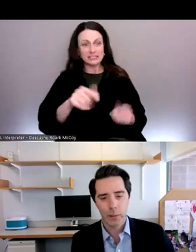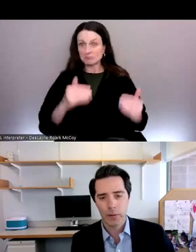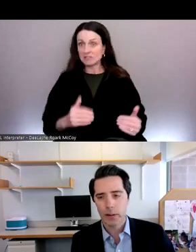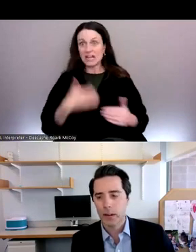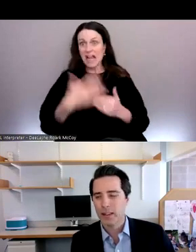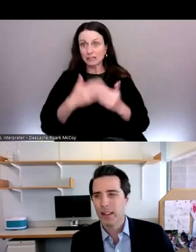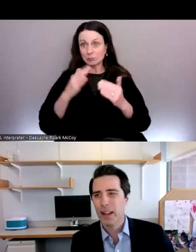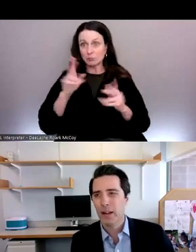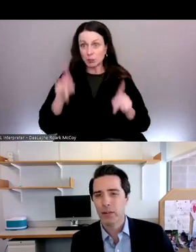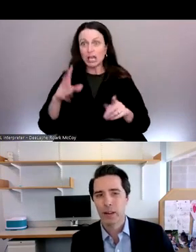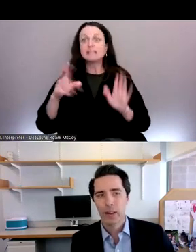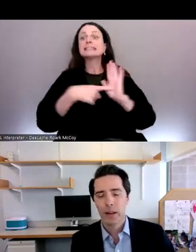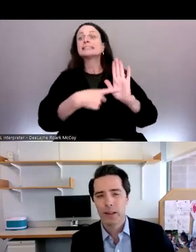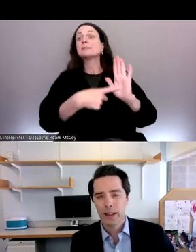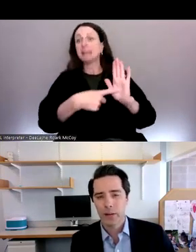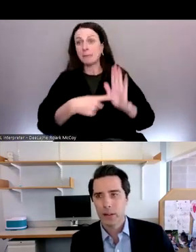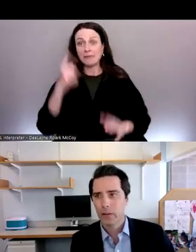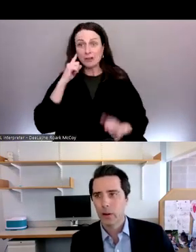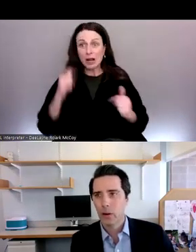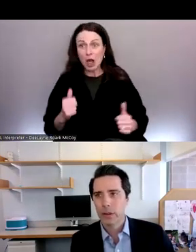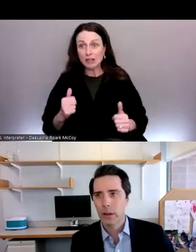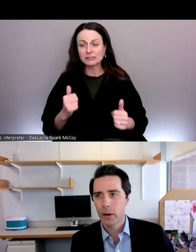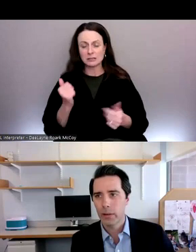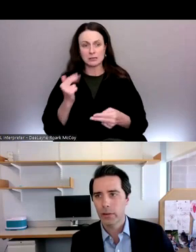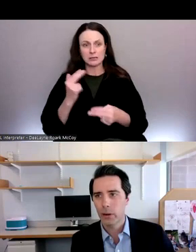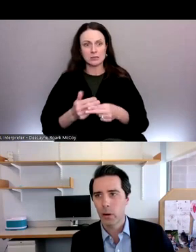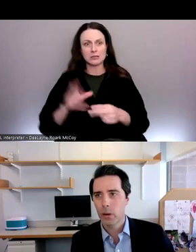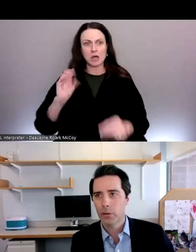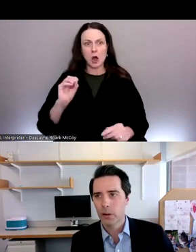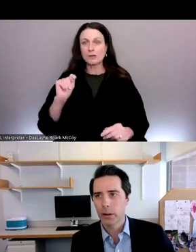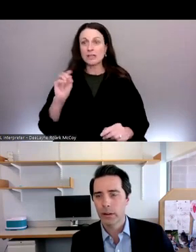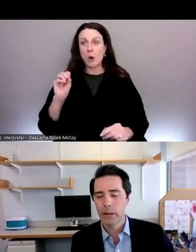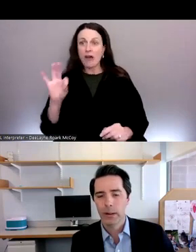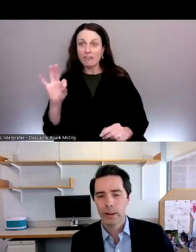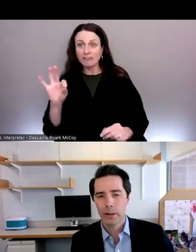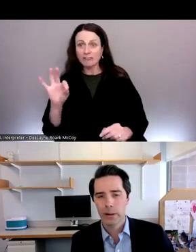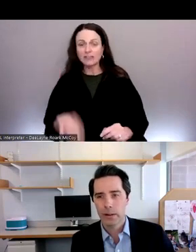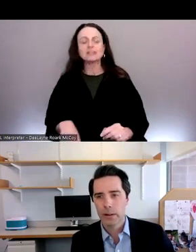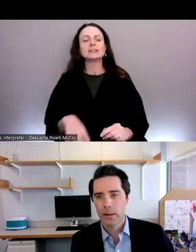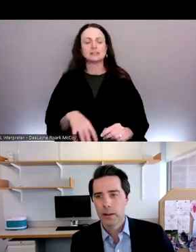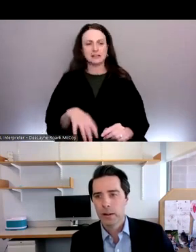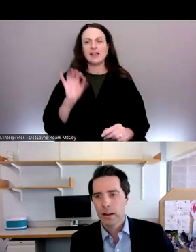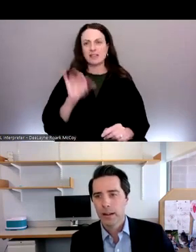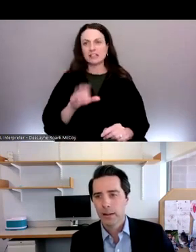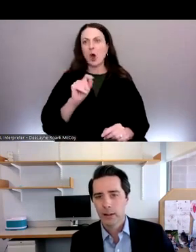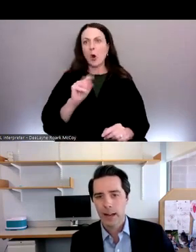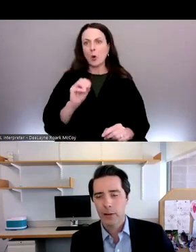of hearing loss and have a diagnosis of